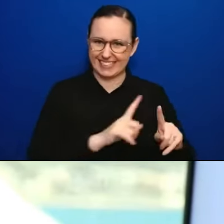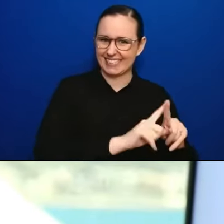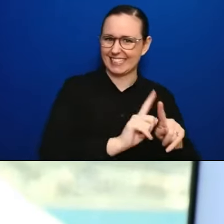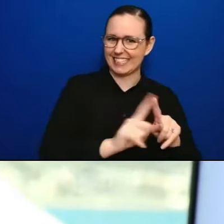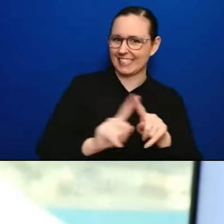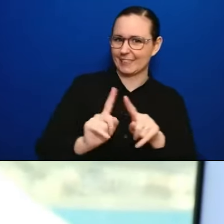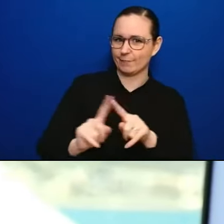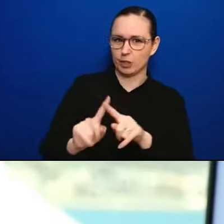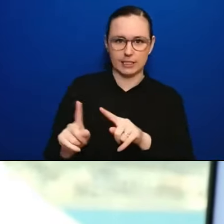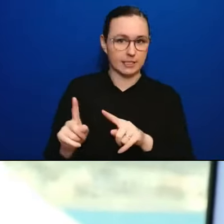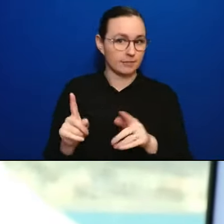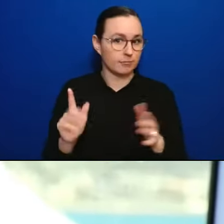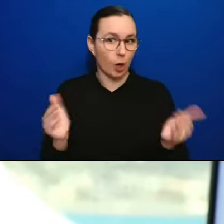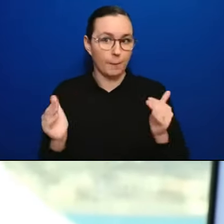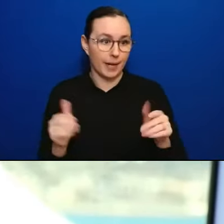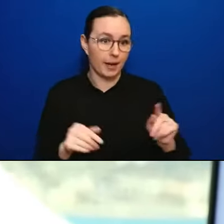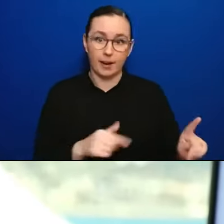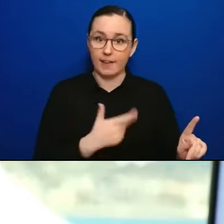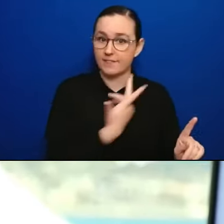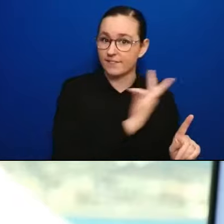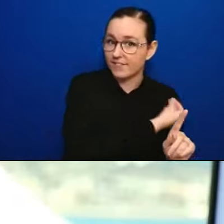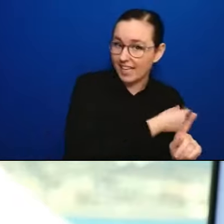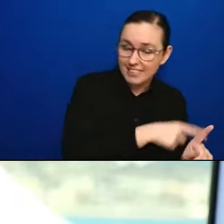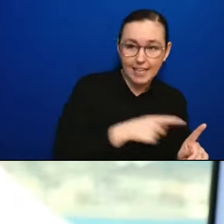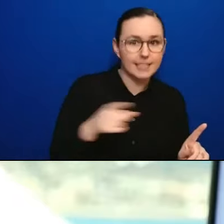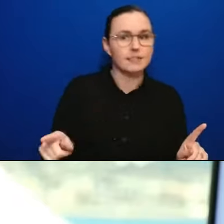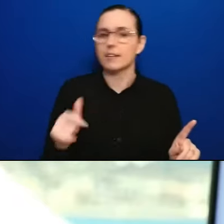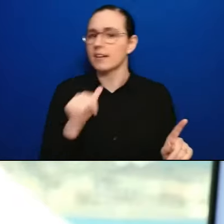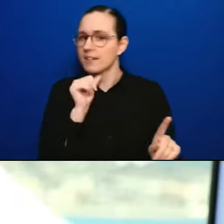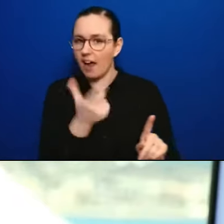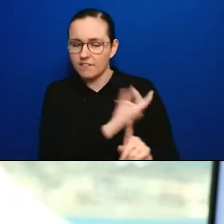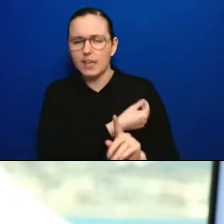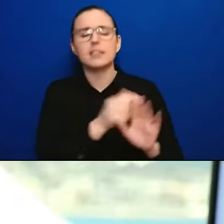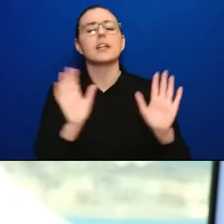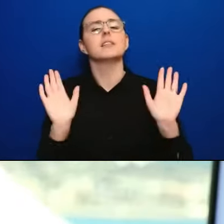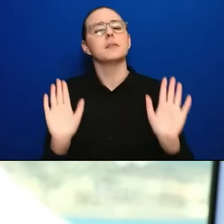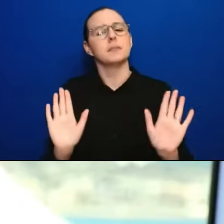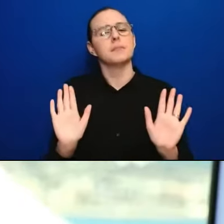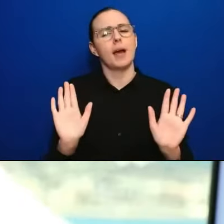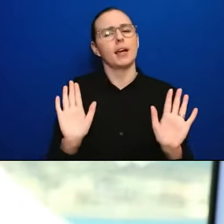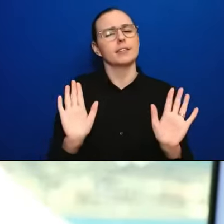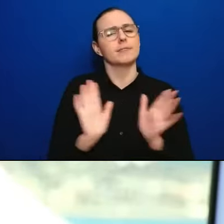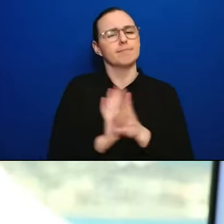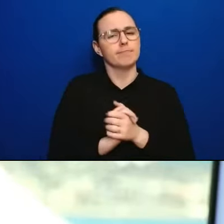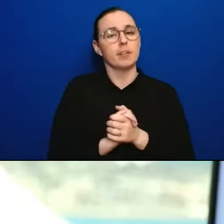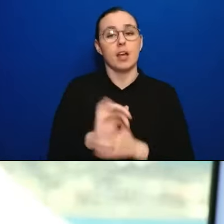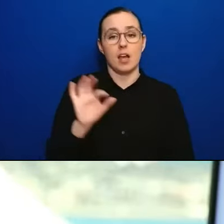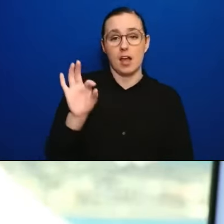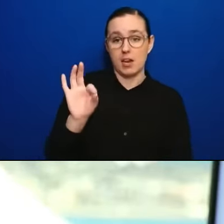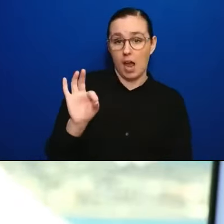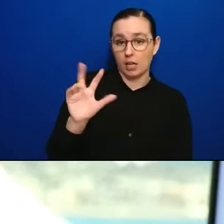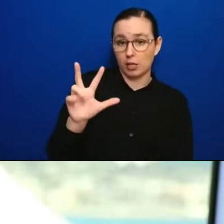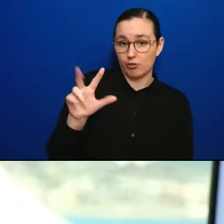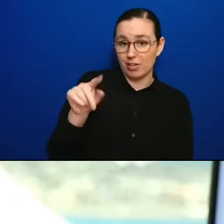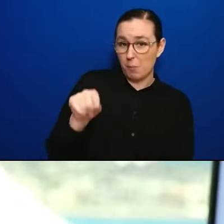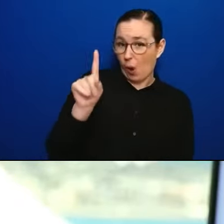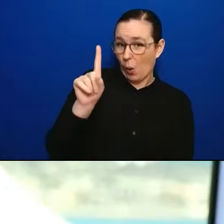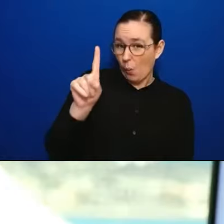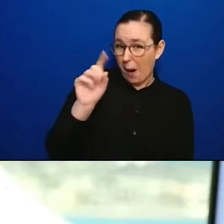I think that there's often a discussion about differences in between vaccinated and